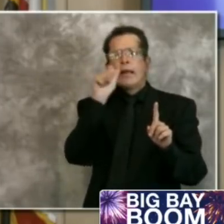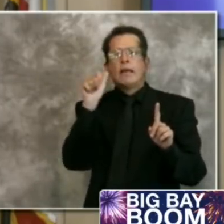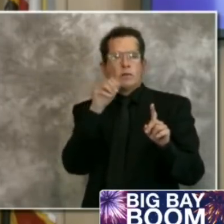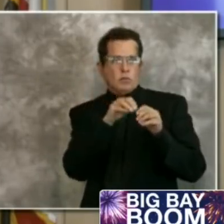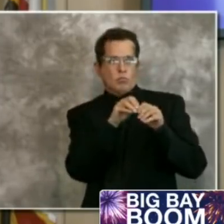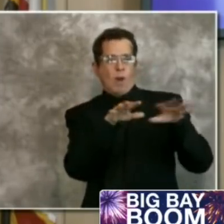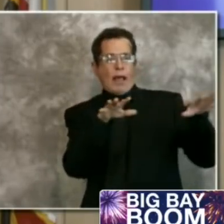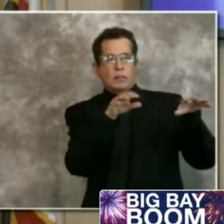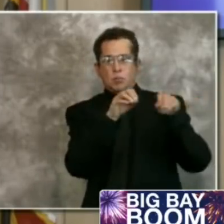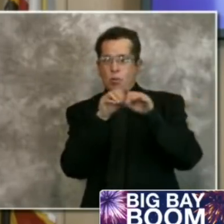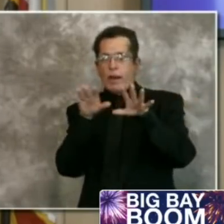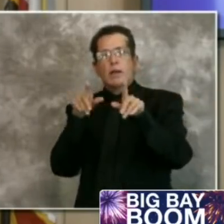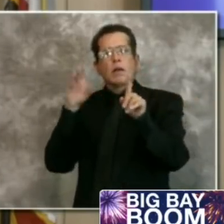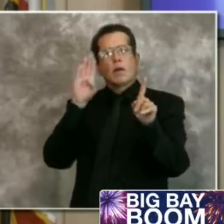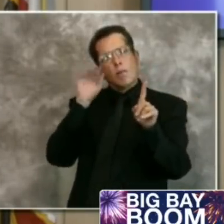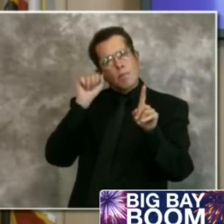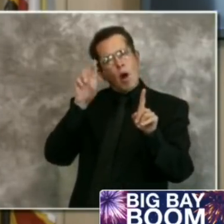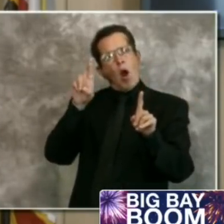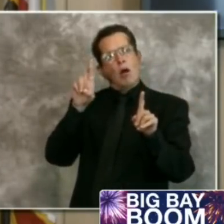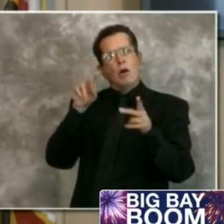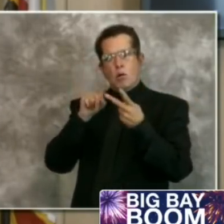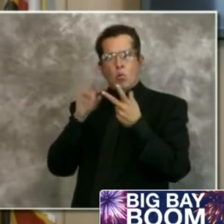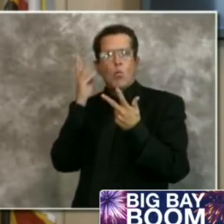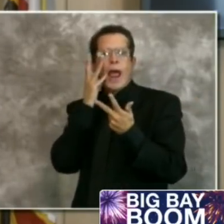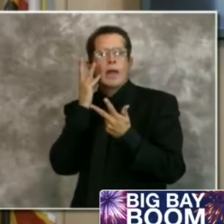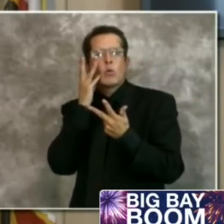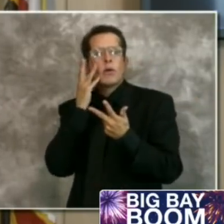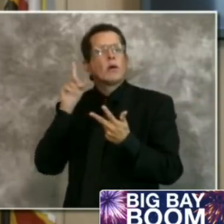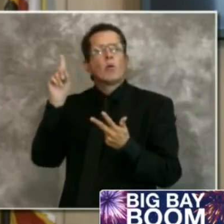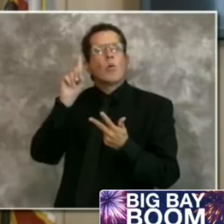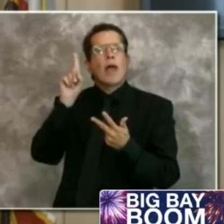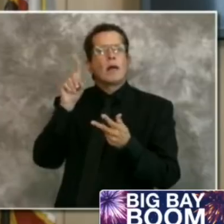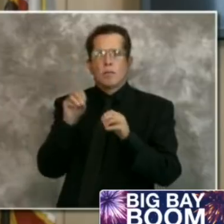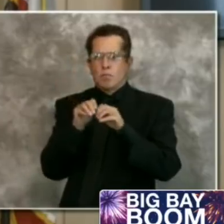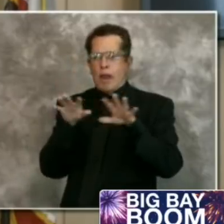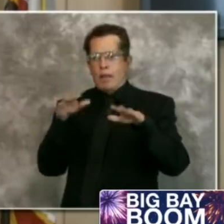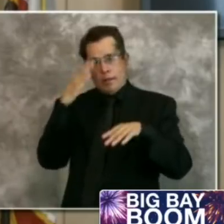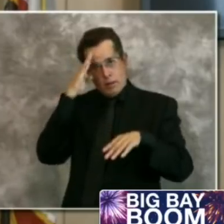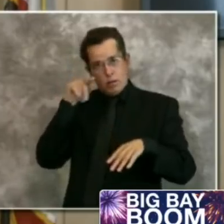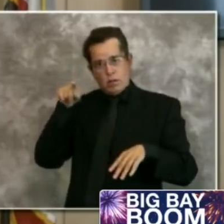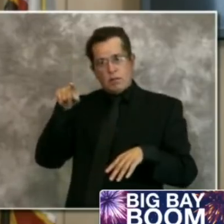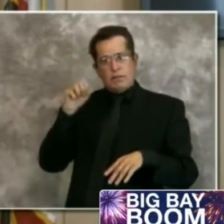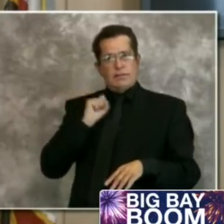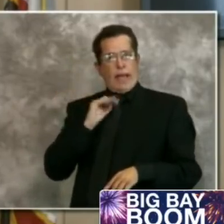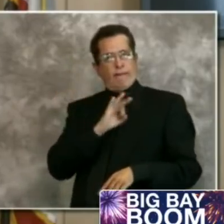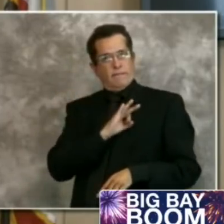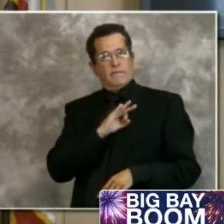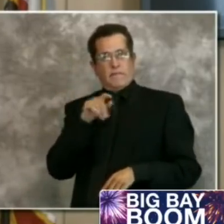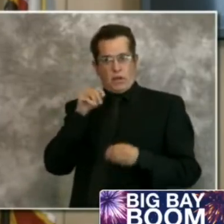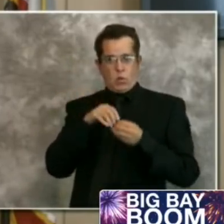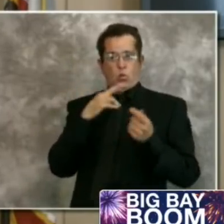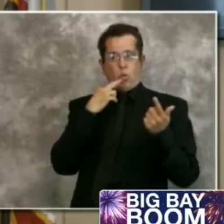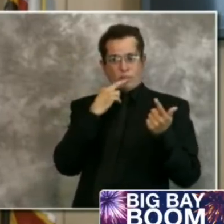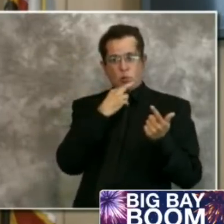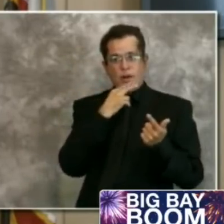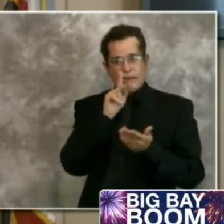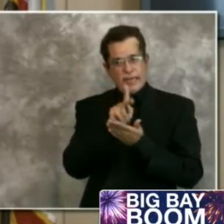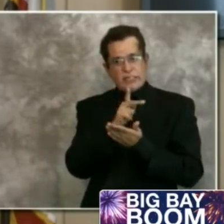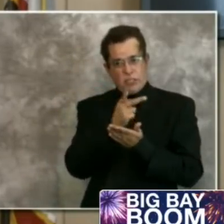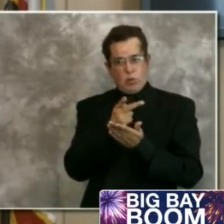PROBLEMATIC. BUT YOU'RE NOT JUST CONTACT TRACING. IF YOU'VE BEEN ABLE TO FIND ANY OUTBREAKS ARE HOT SPOTS AT ANY COUNTY BARS BREWERIES ARE